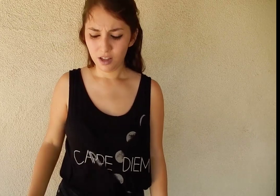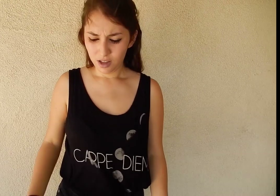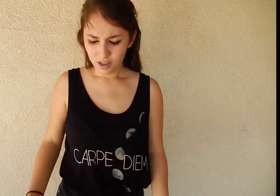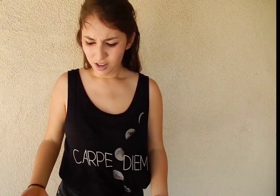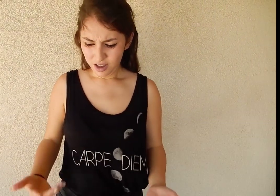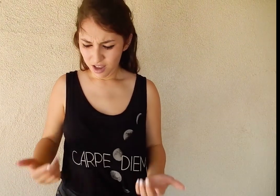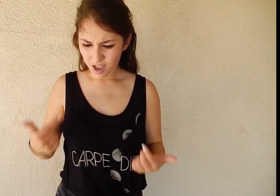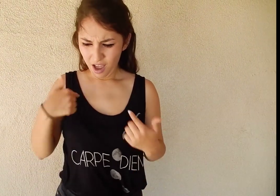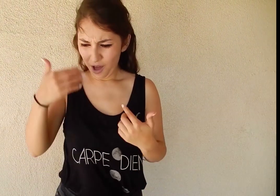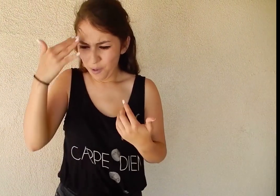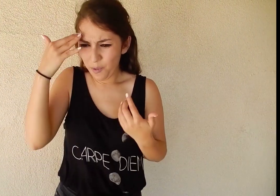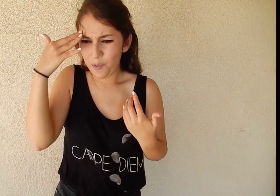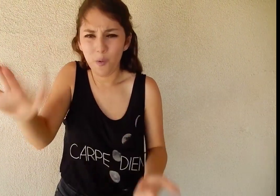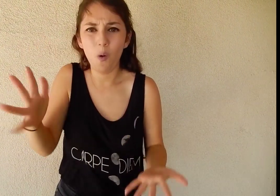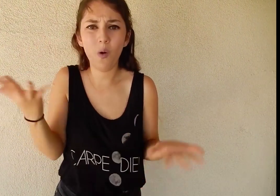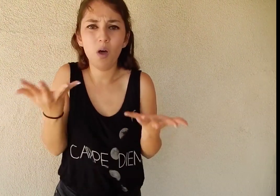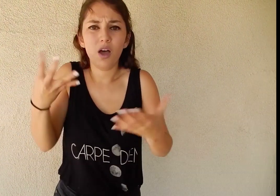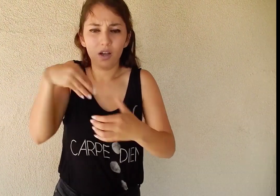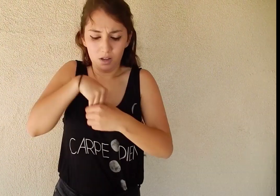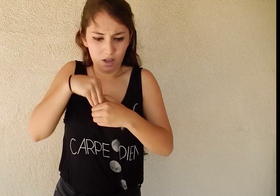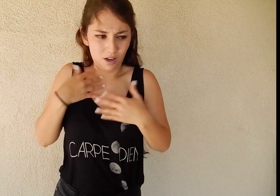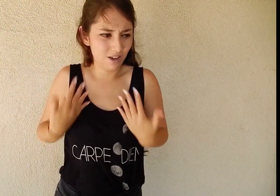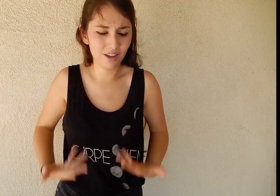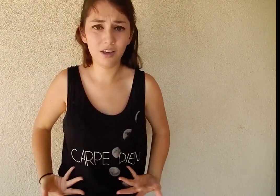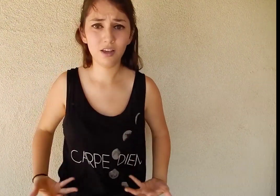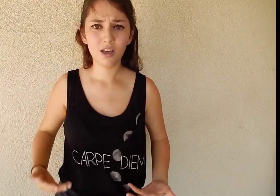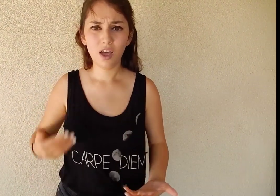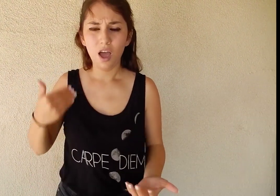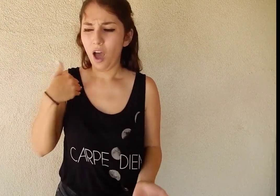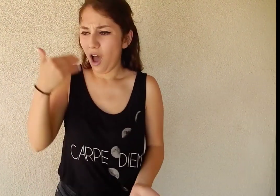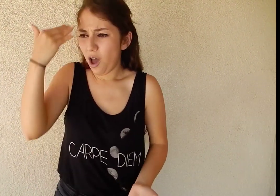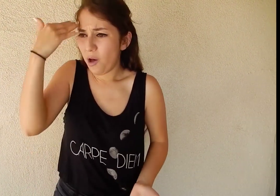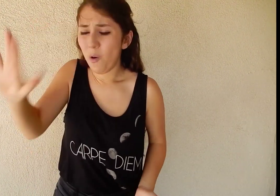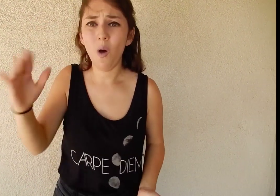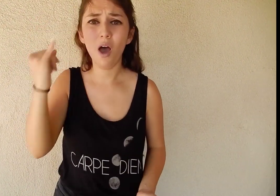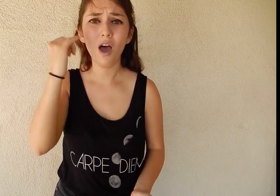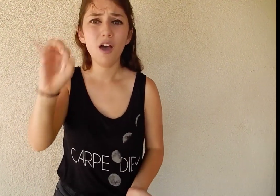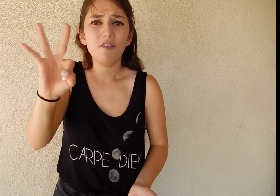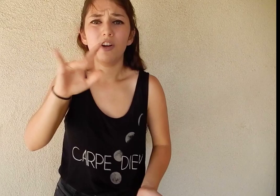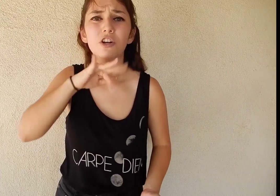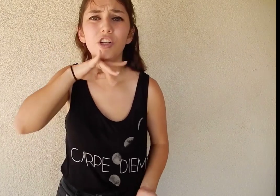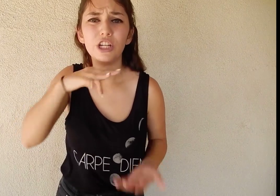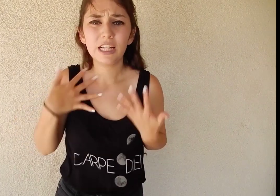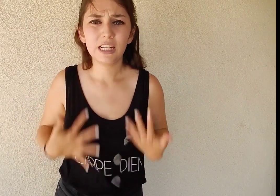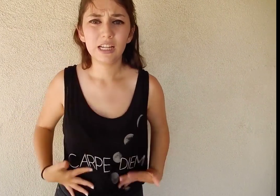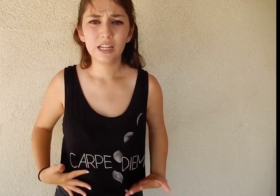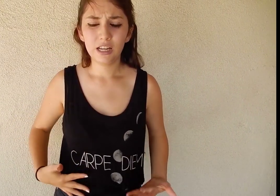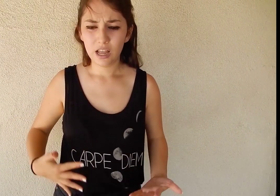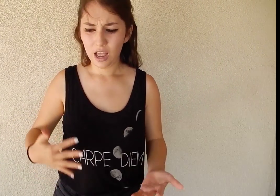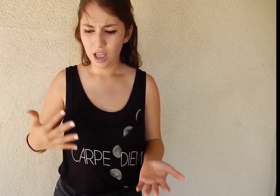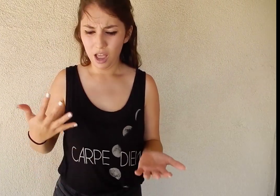I didn’t know what had been in it if it had been contaminated